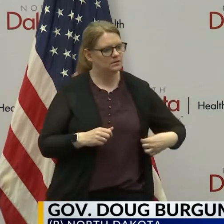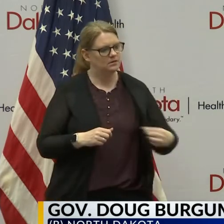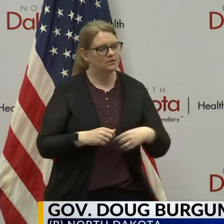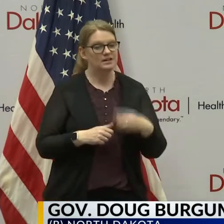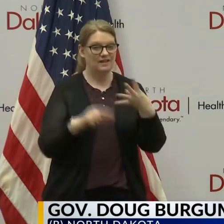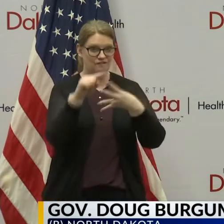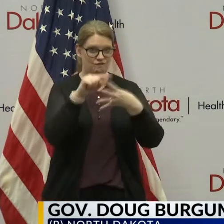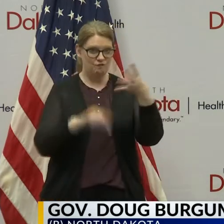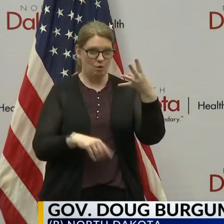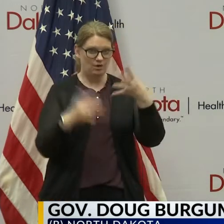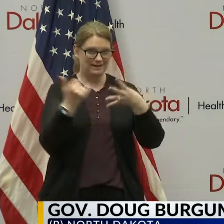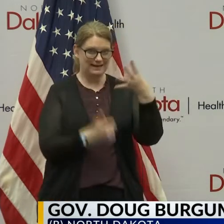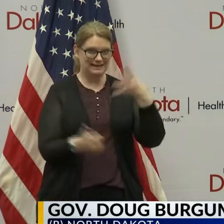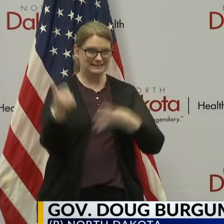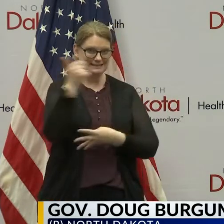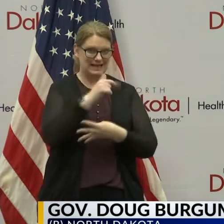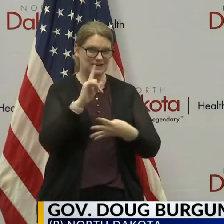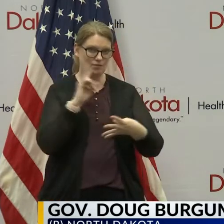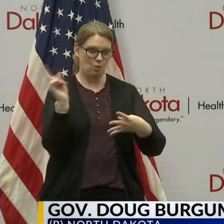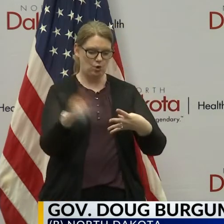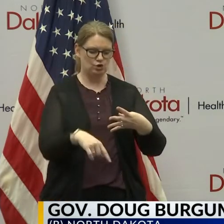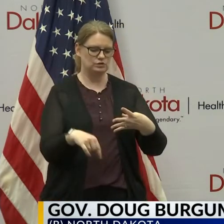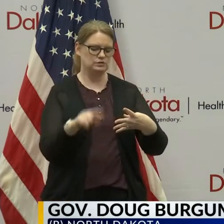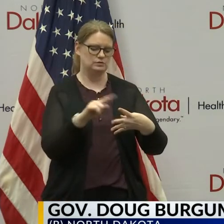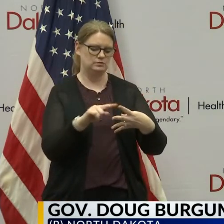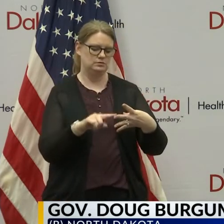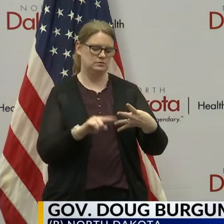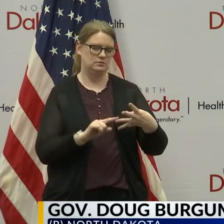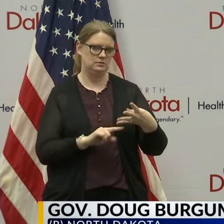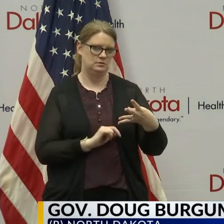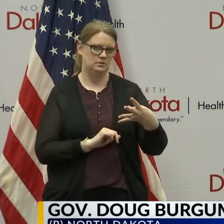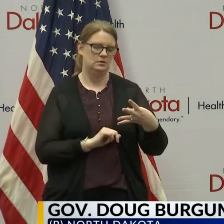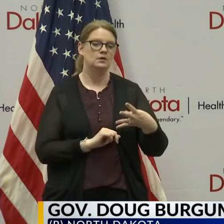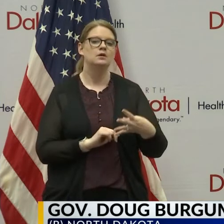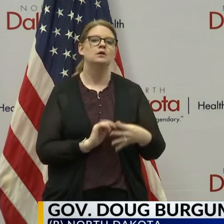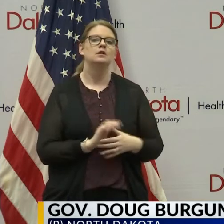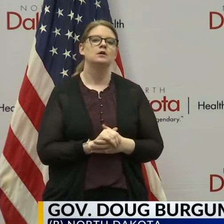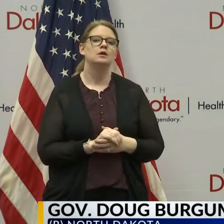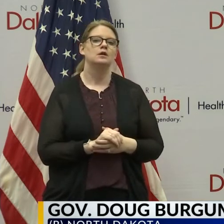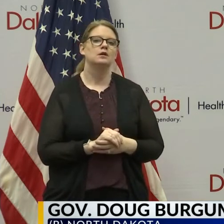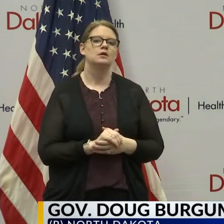PLATFORM. NEXT UP WE WANT TO TALK ABOUT